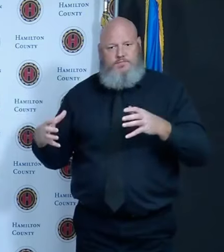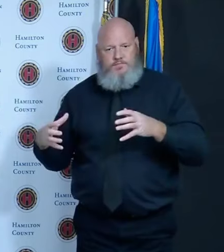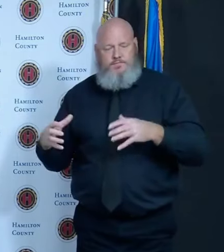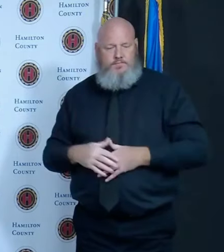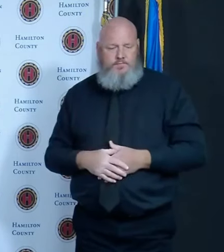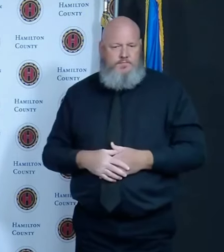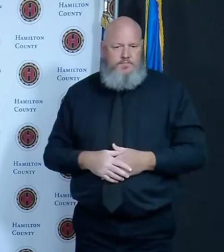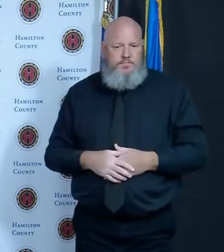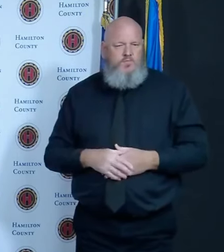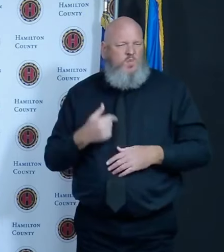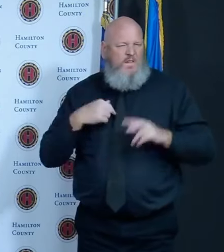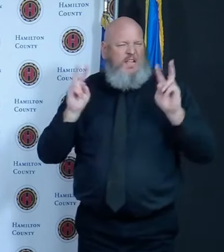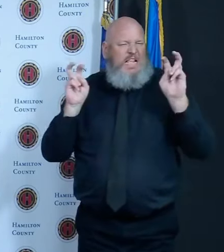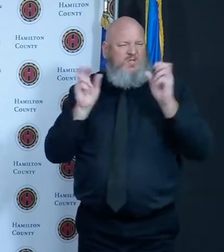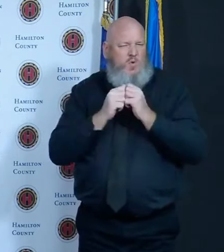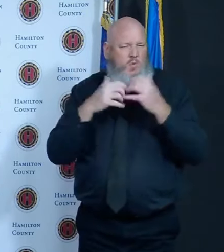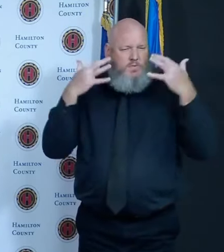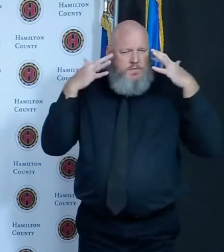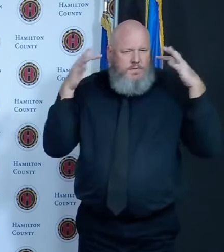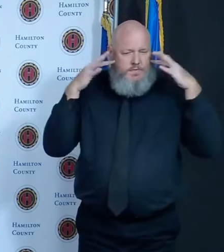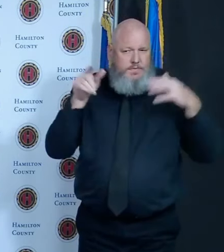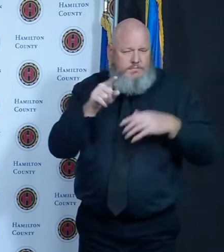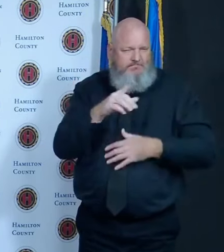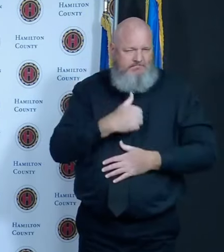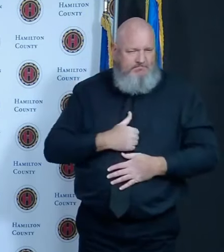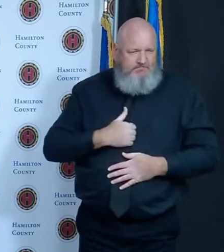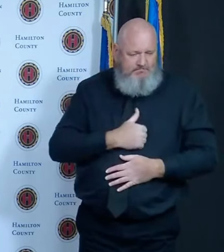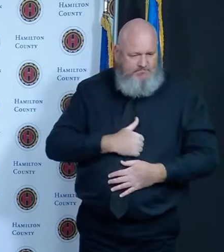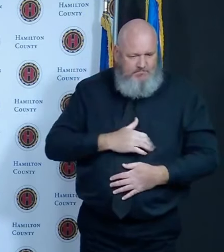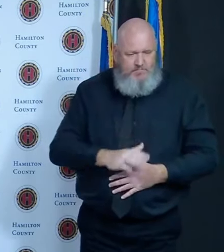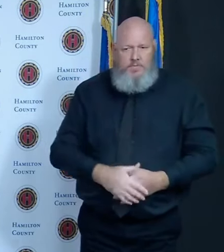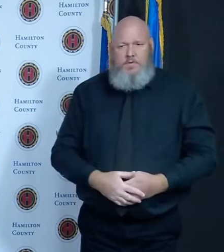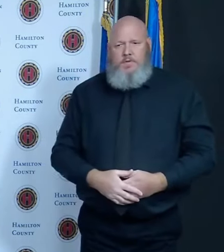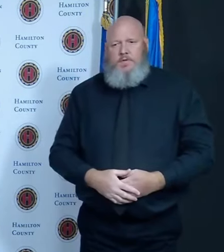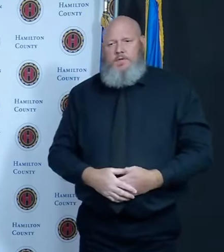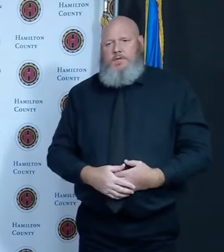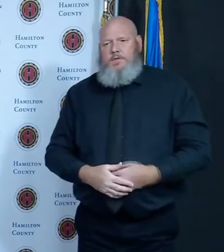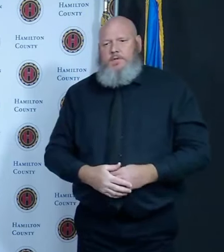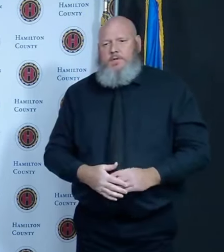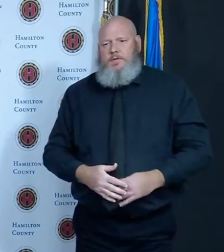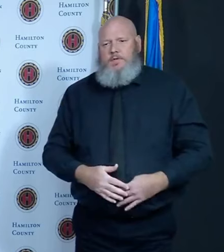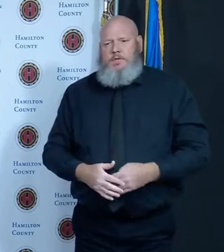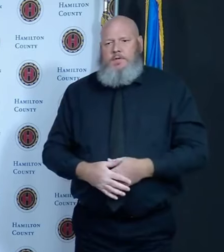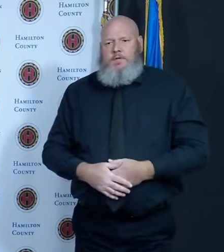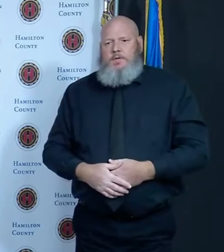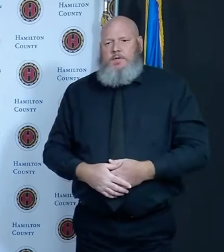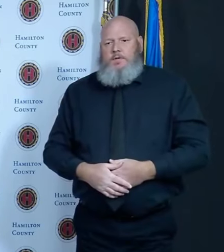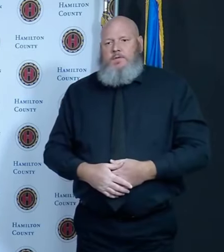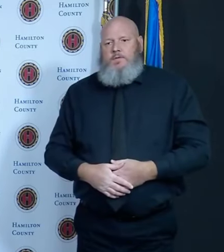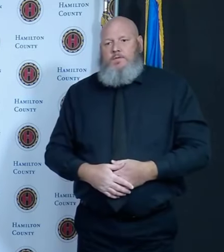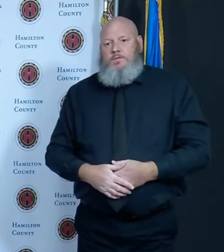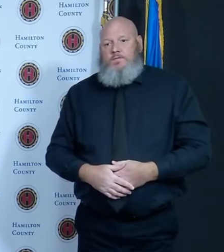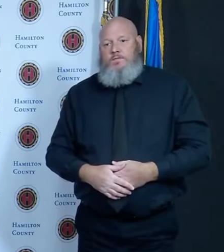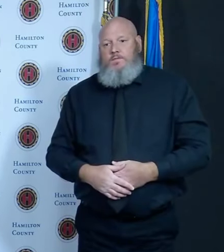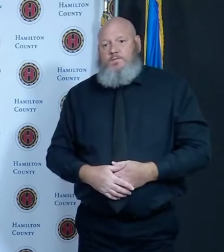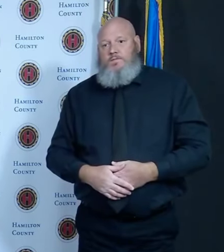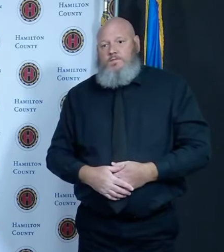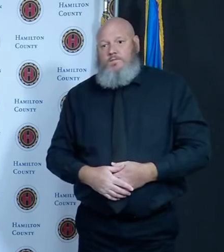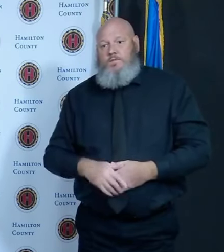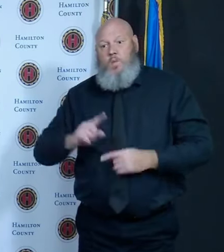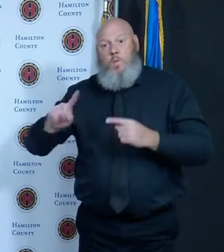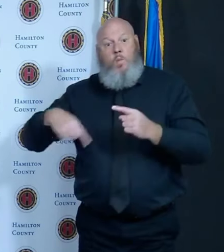so when we have when the coronavirus endemic and all of the